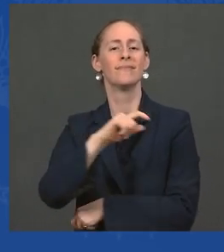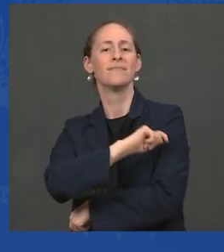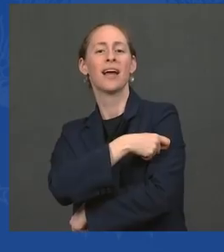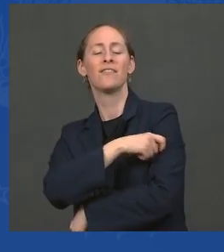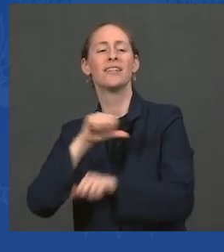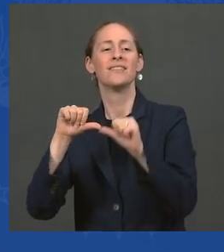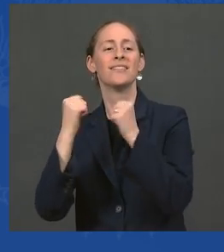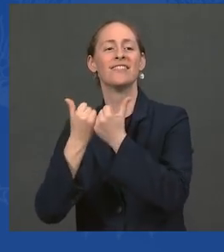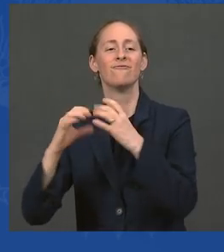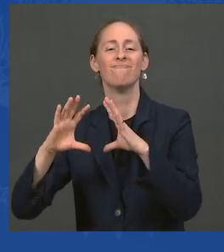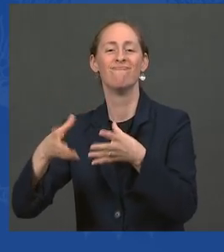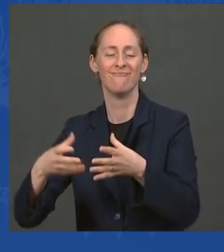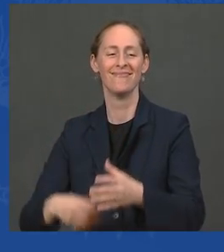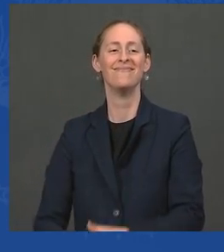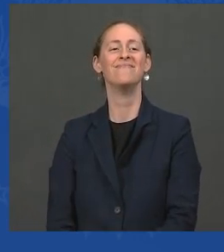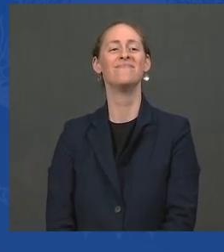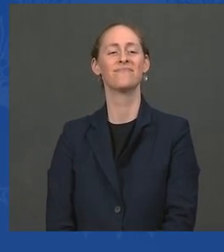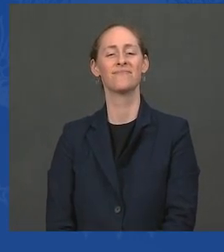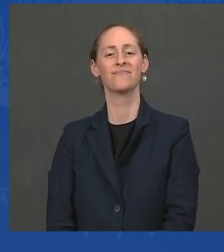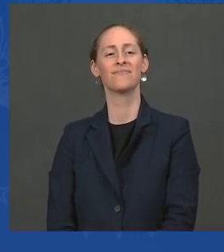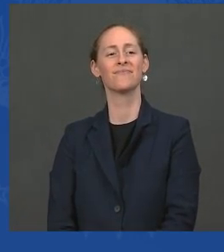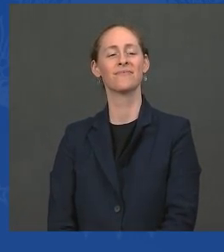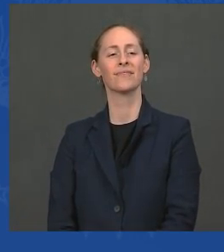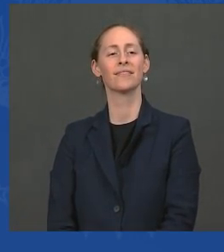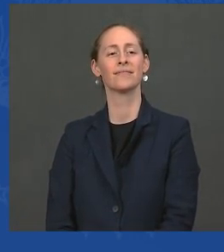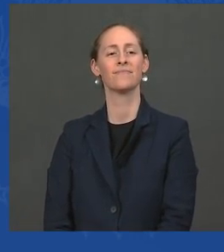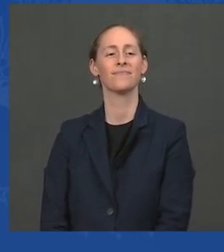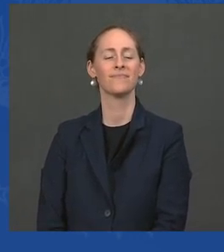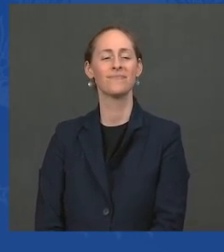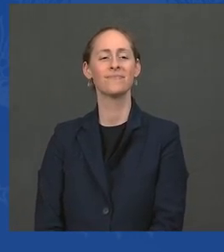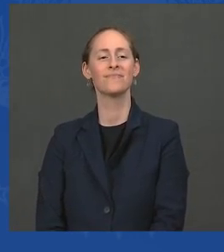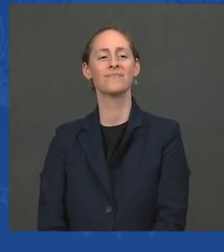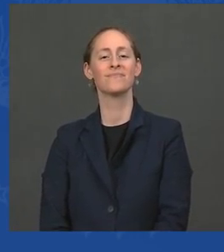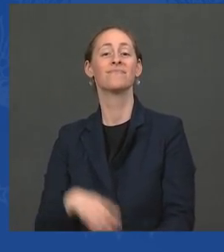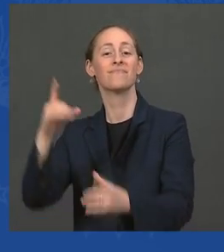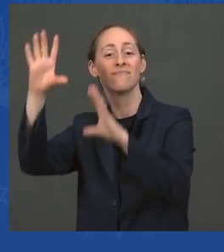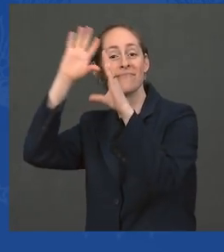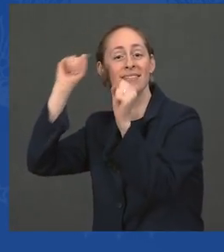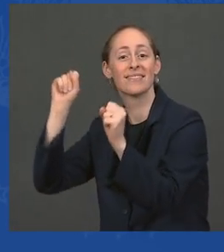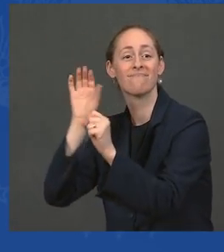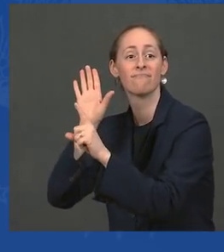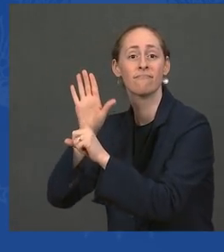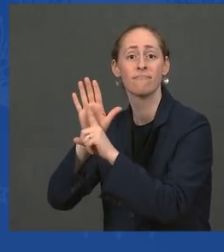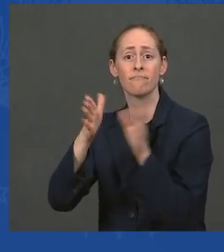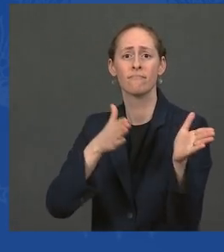President Biden's build back better agenda is important for working families just like mine